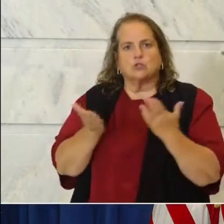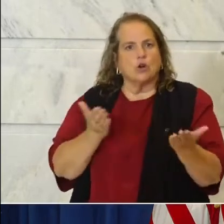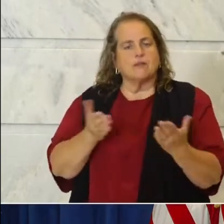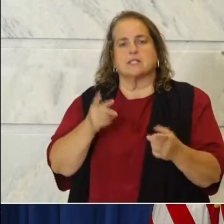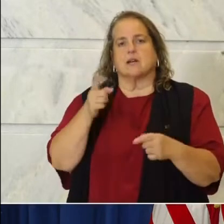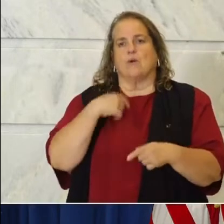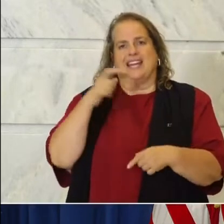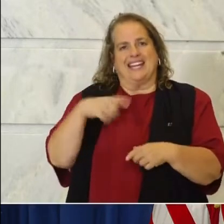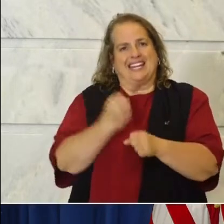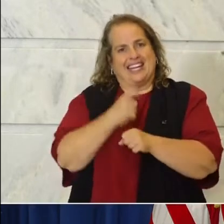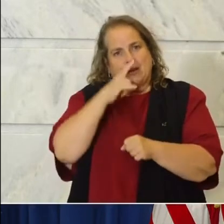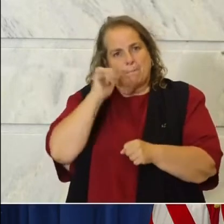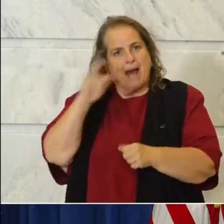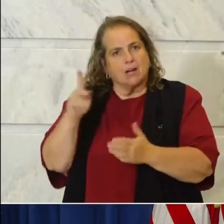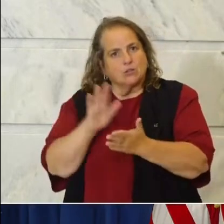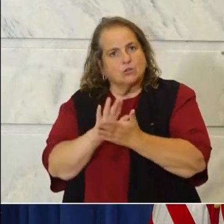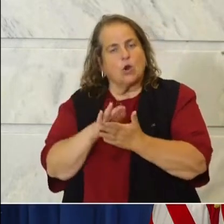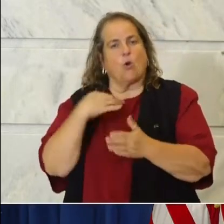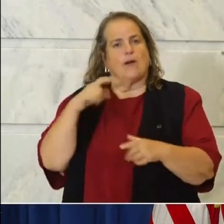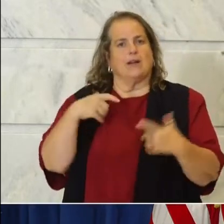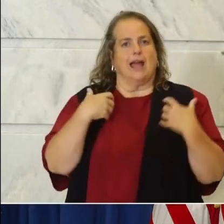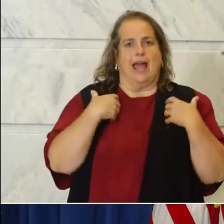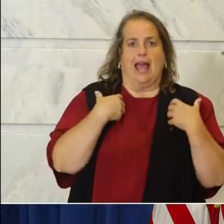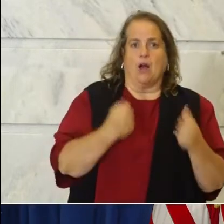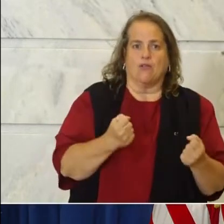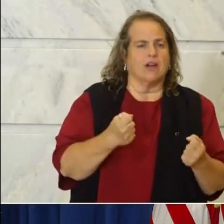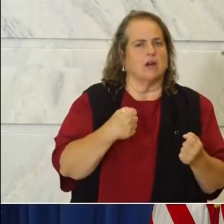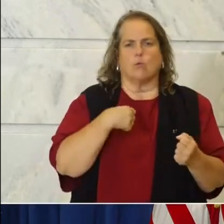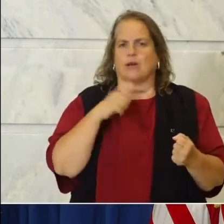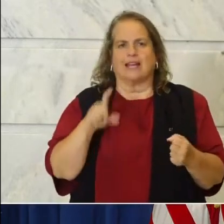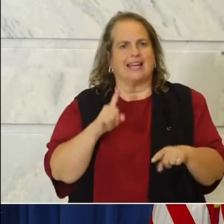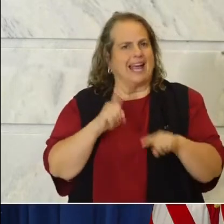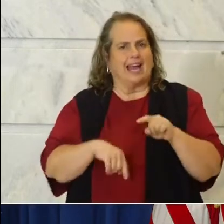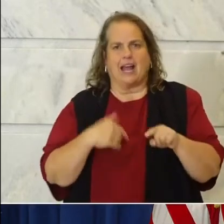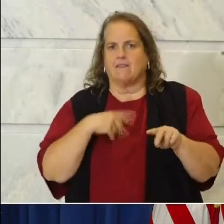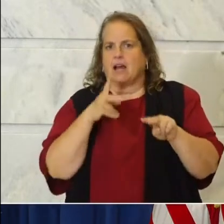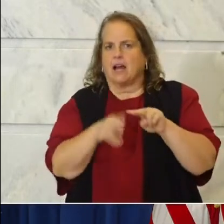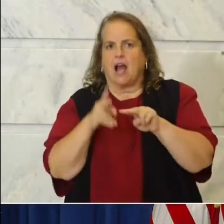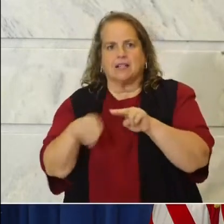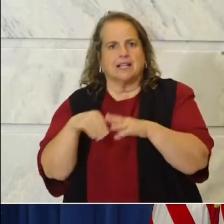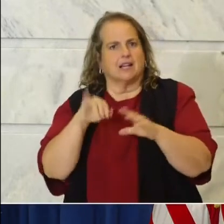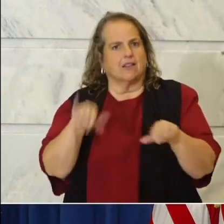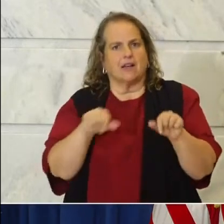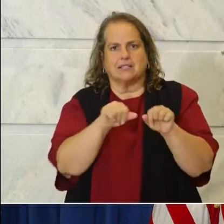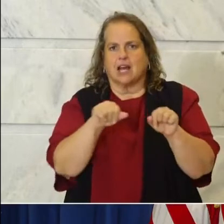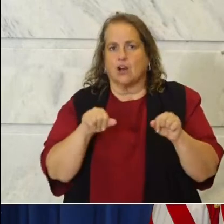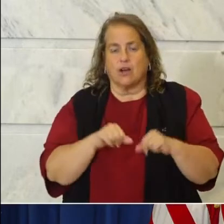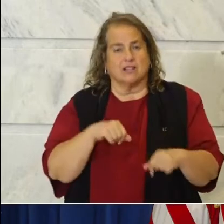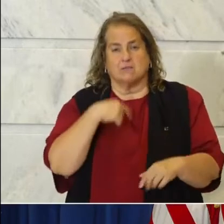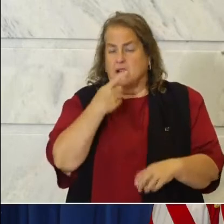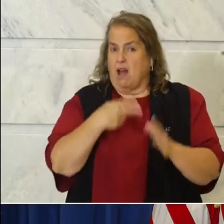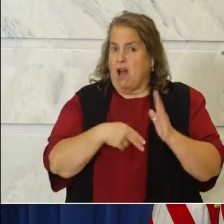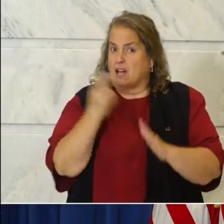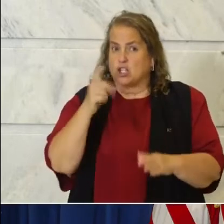be healthier than ever. It's not the time to have cuts in those areas. And I will tell you it's never the time toe have cuts in those areas, those their